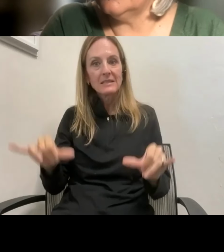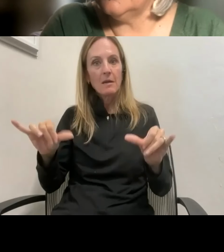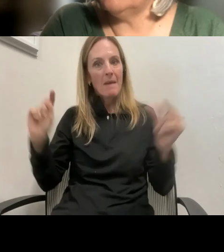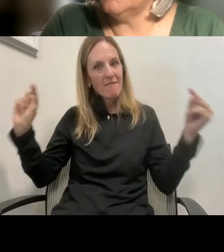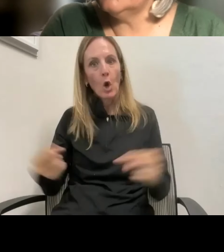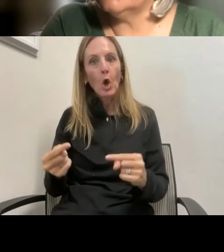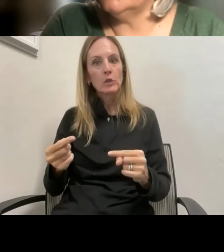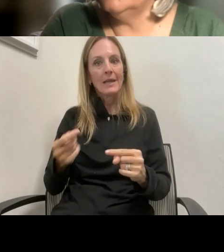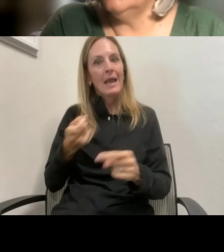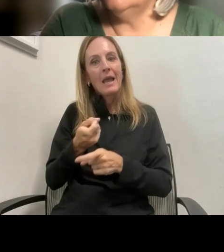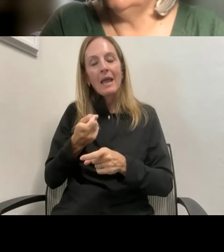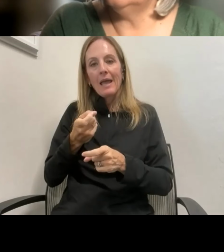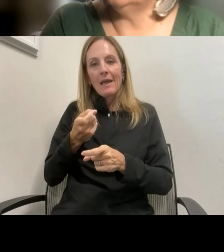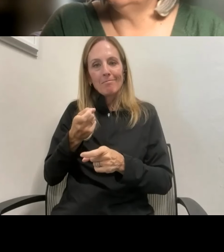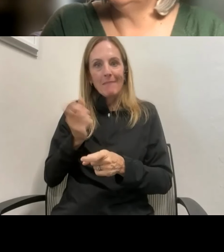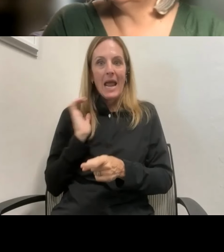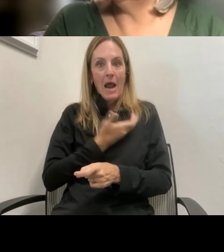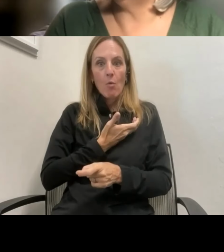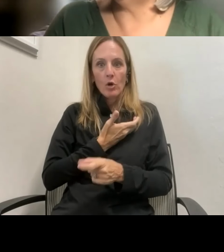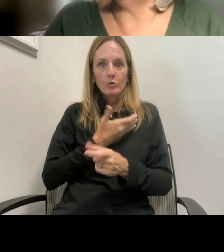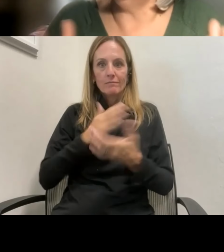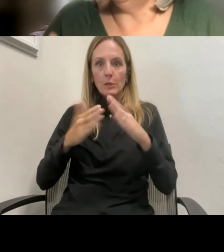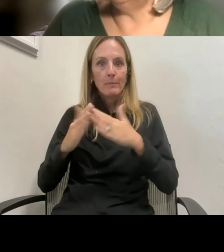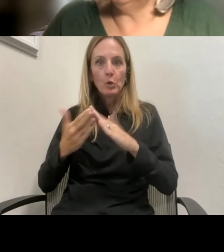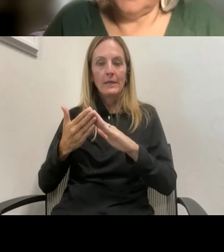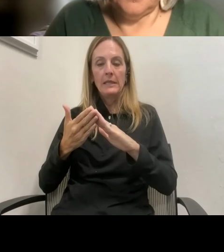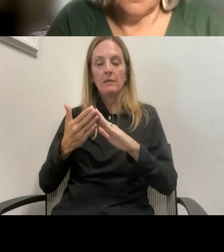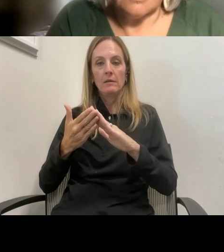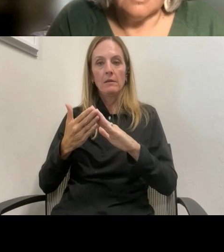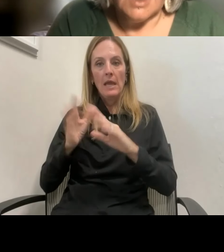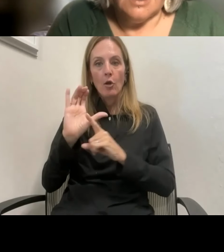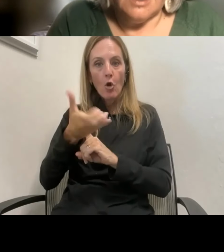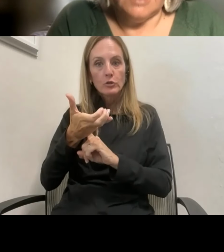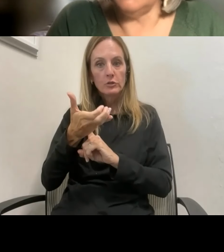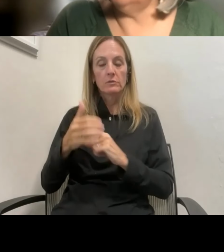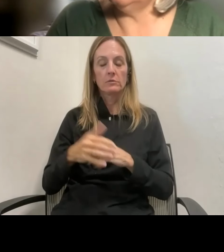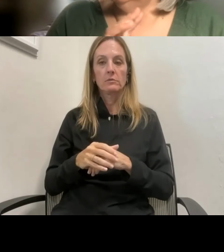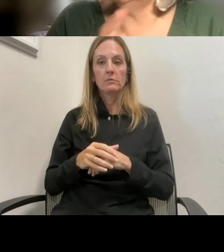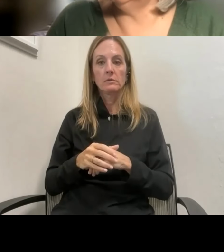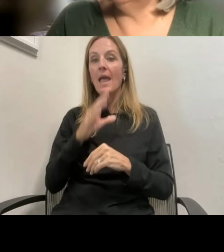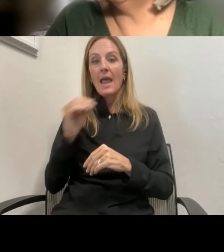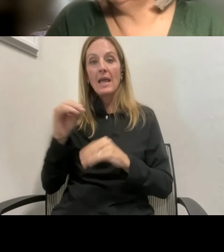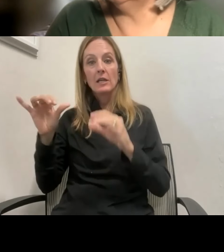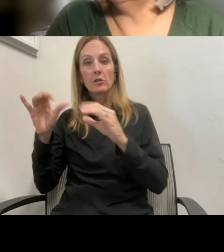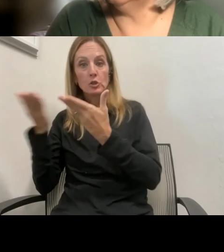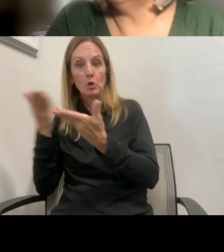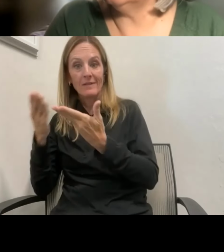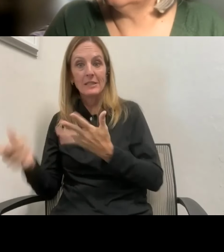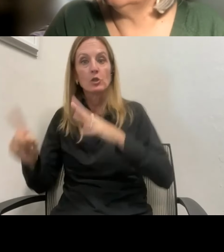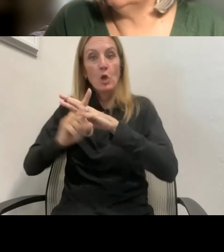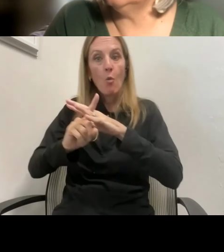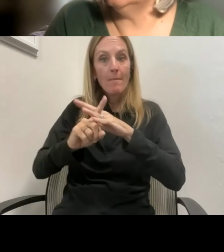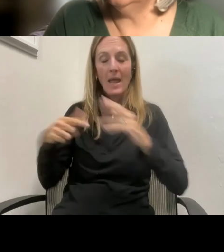and oppression so when services show up and we haven't had any input into creating that service,